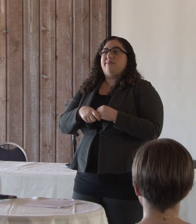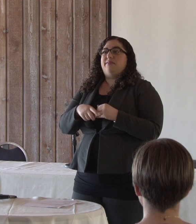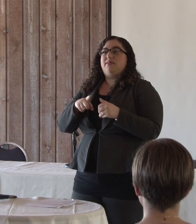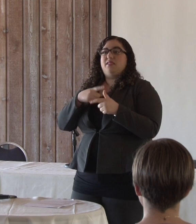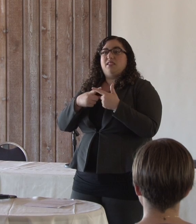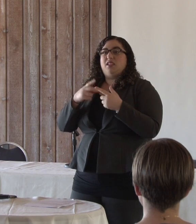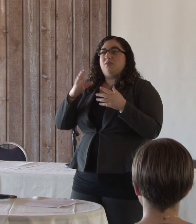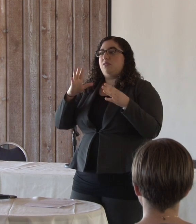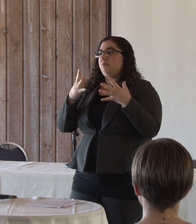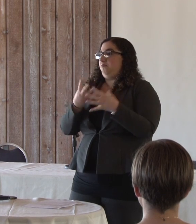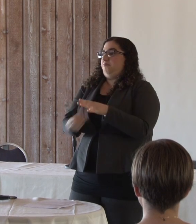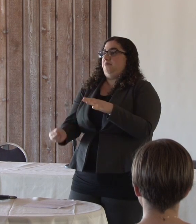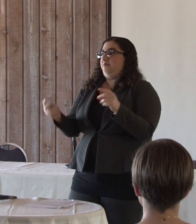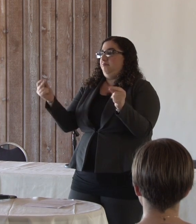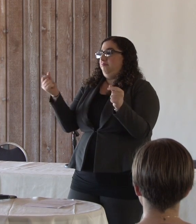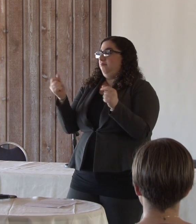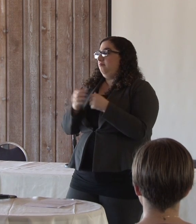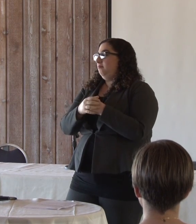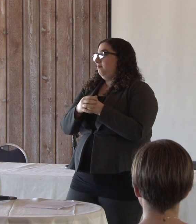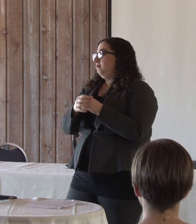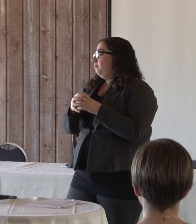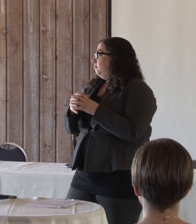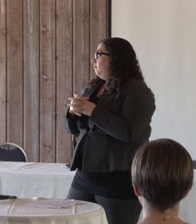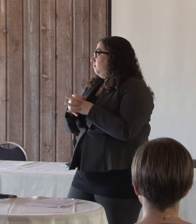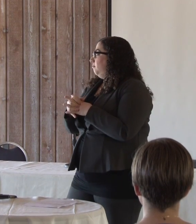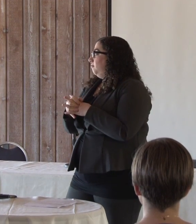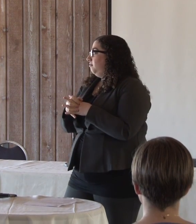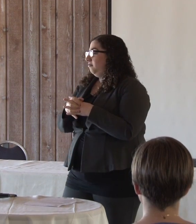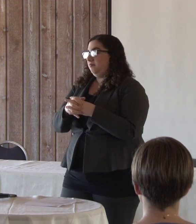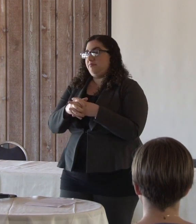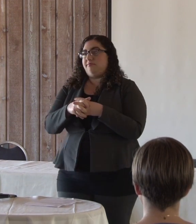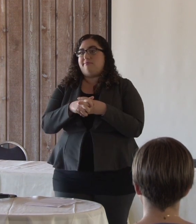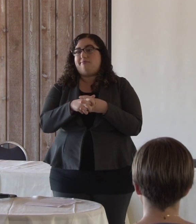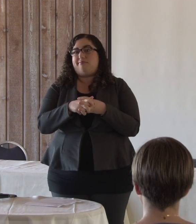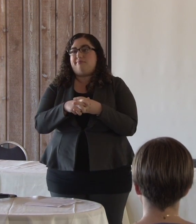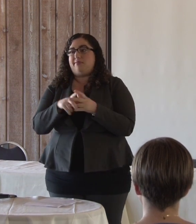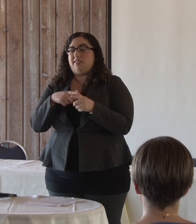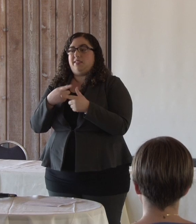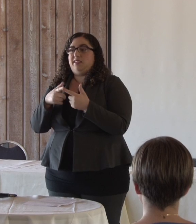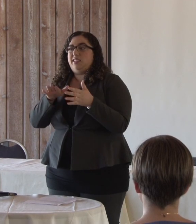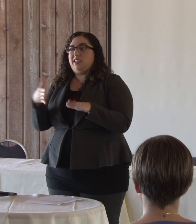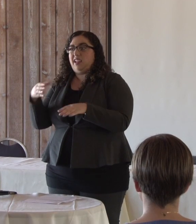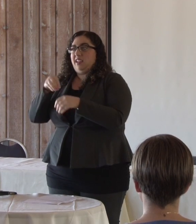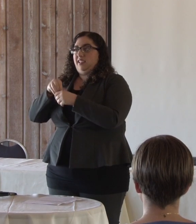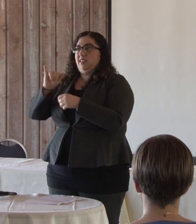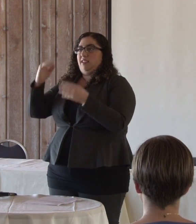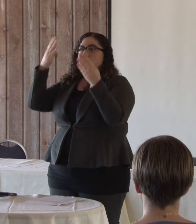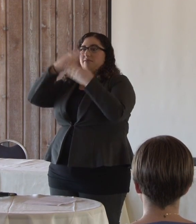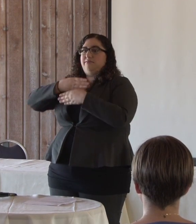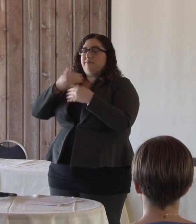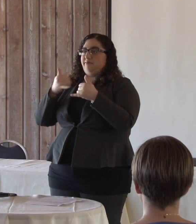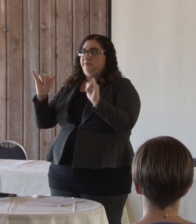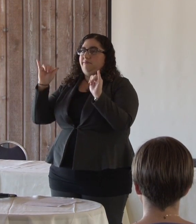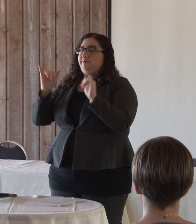his dad on a regular day, eating dinner. And then all of a sudden his family was gone.